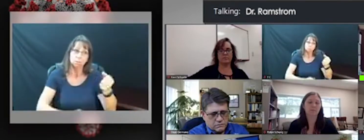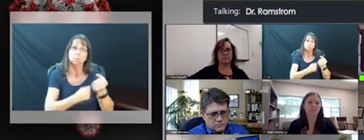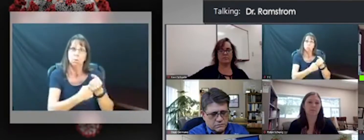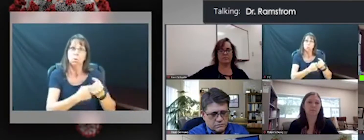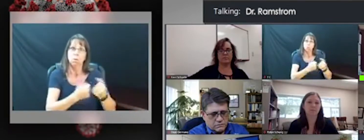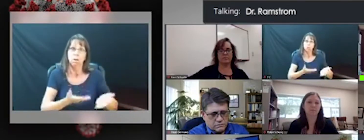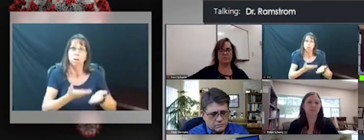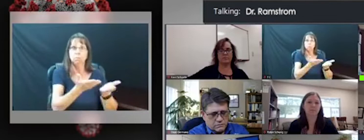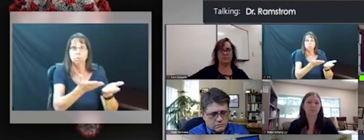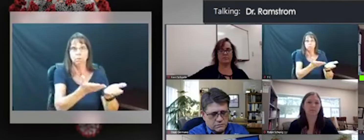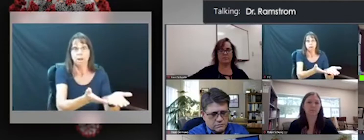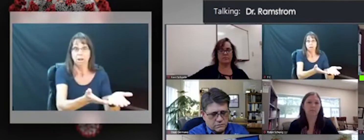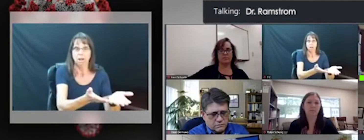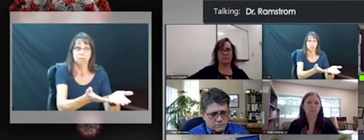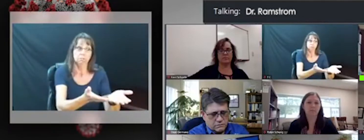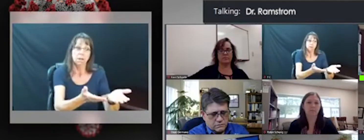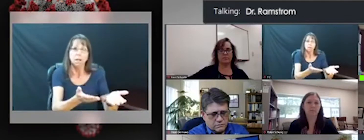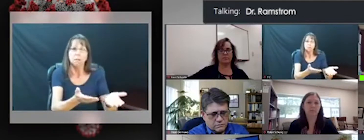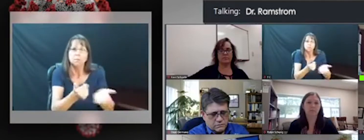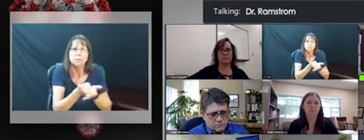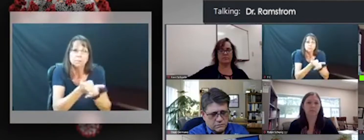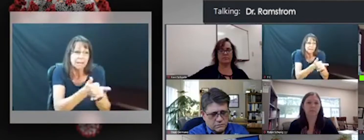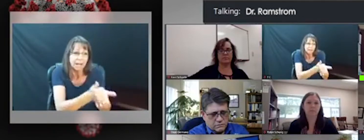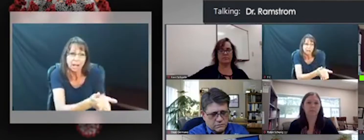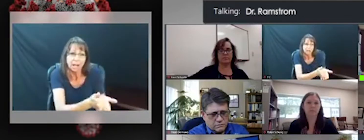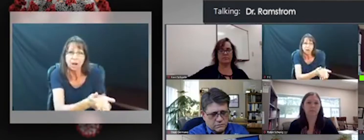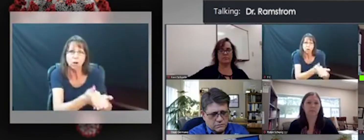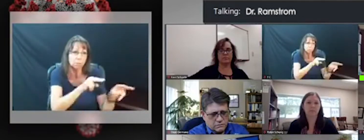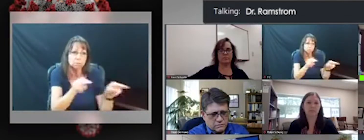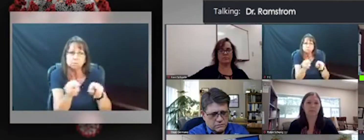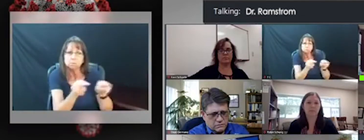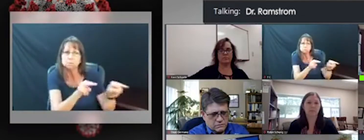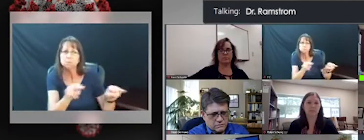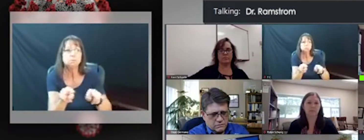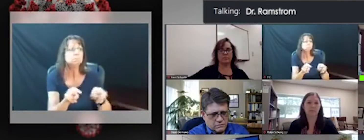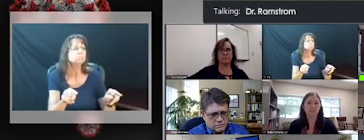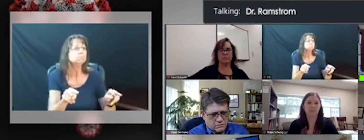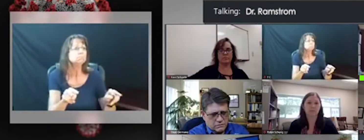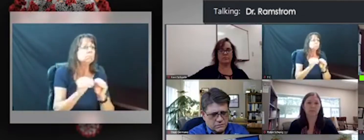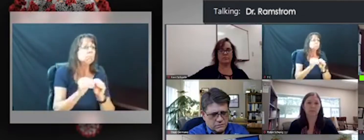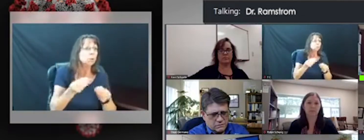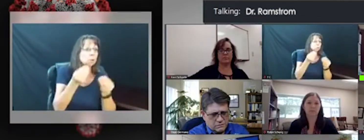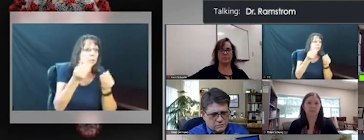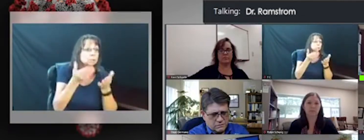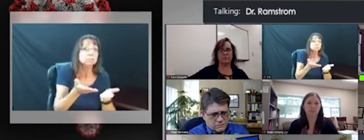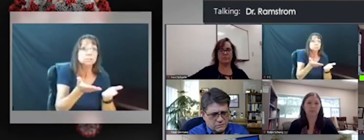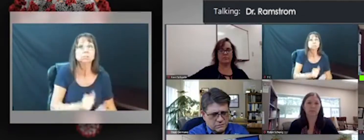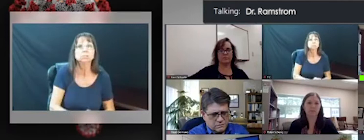an extra set of eyes to give them some additional input and suggestions. So, that's what we'll